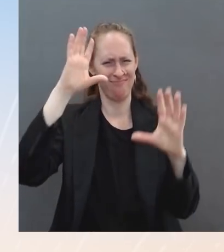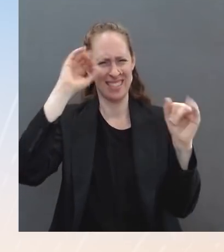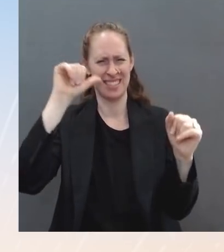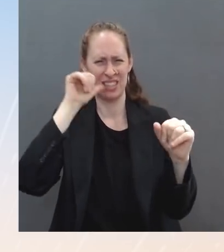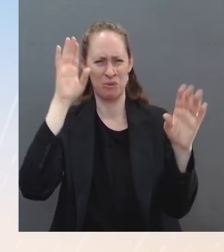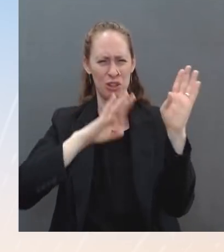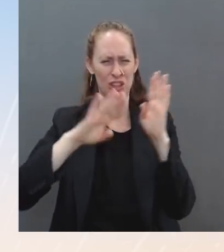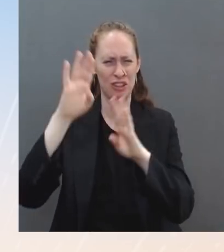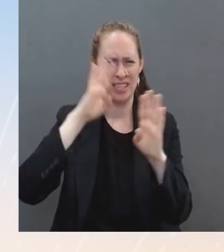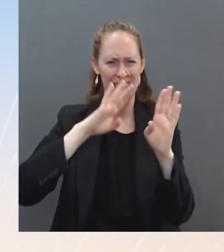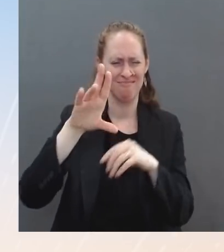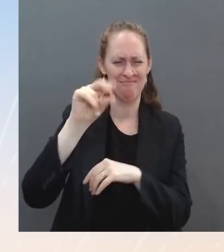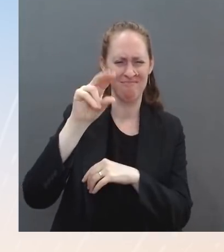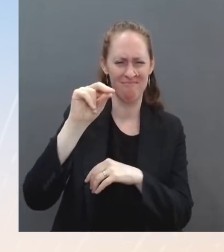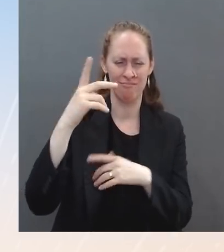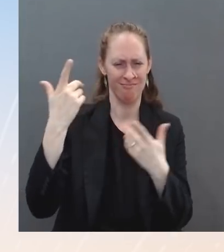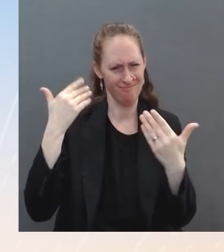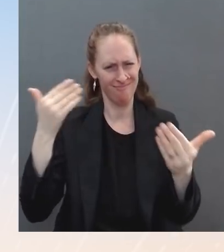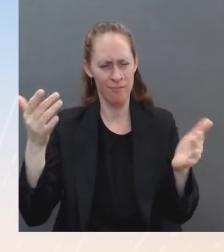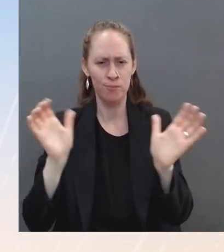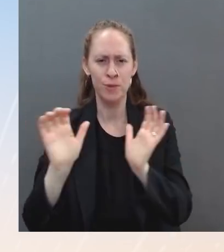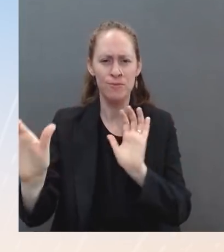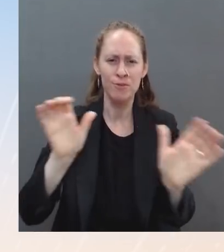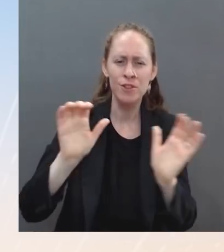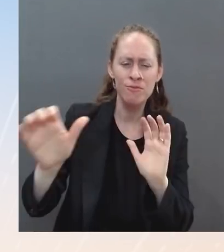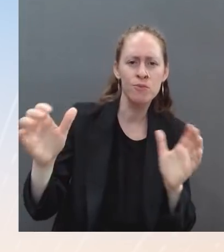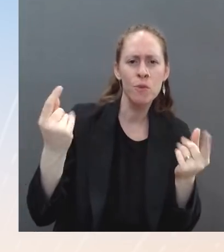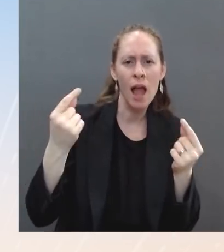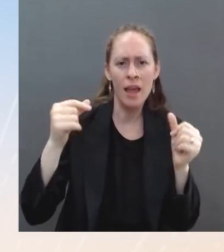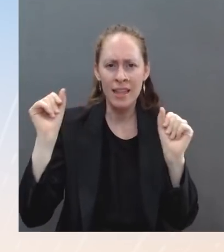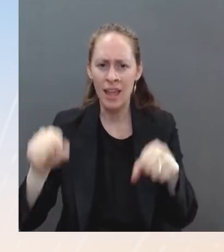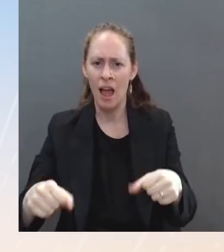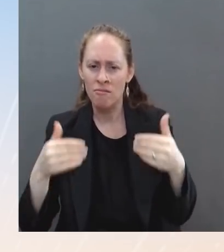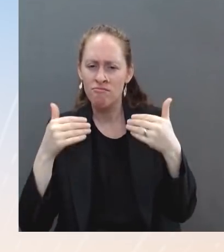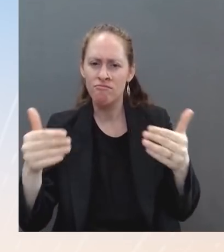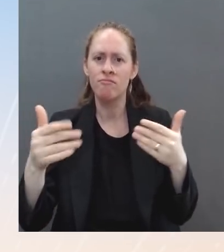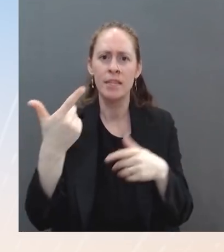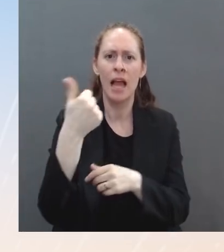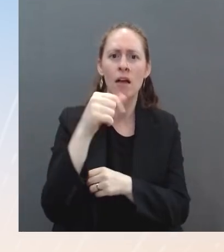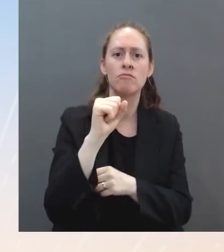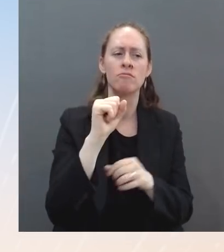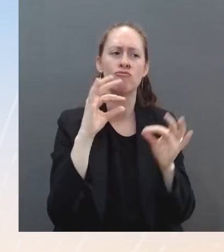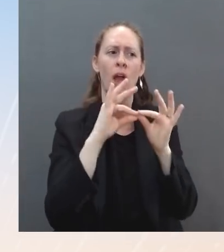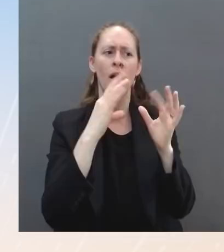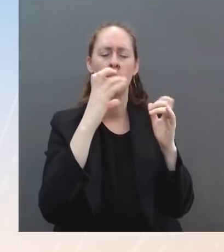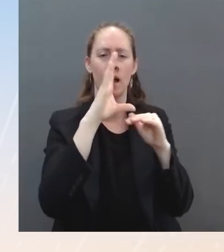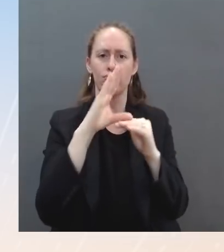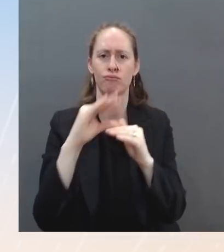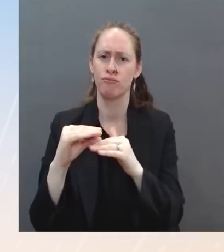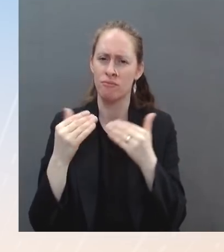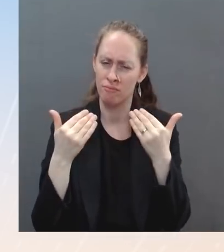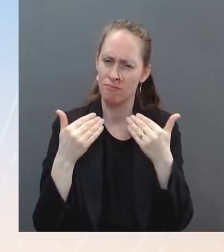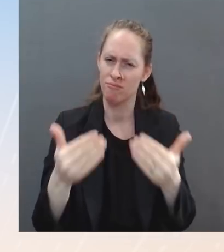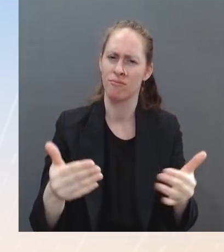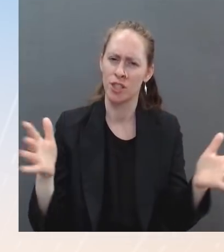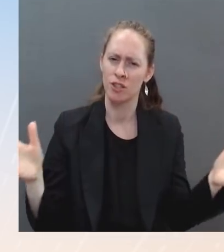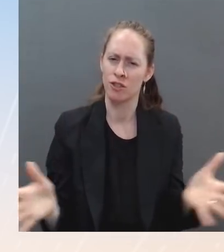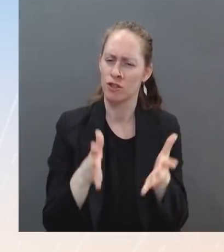He's been clear that his focus is working to relieve the pain and the burden that working families, middle-class families